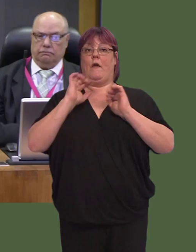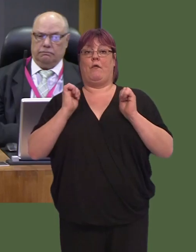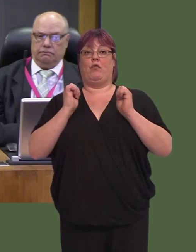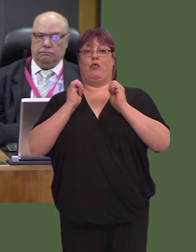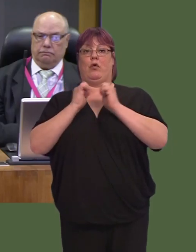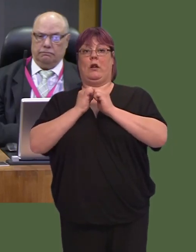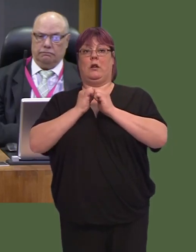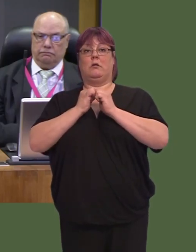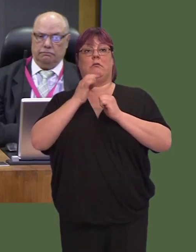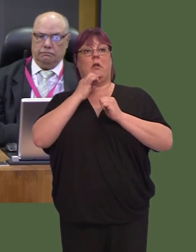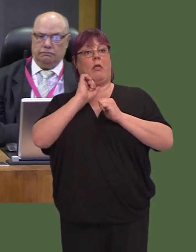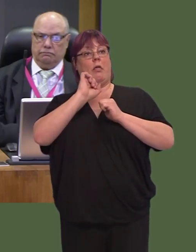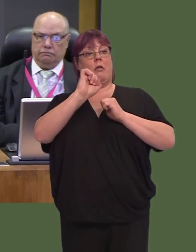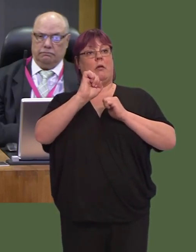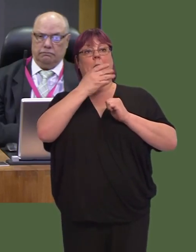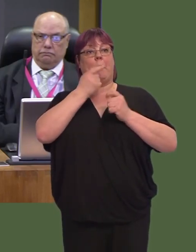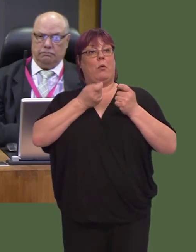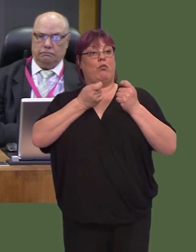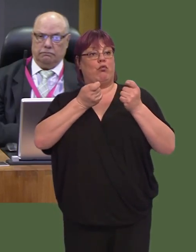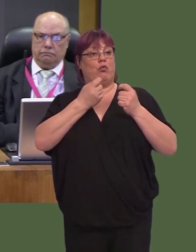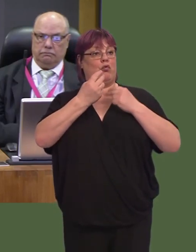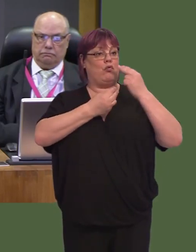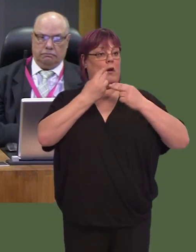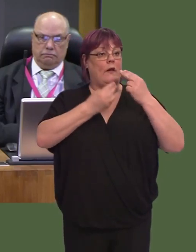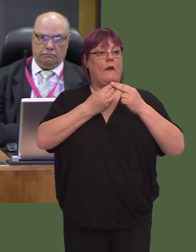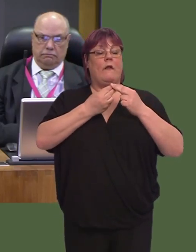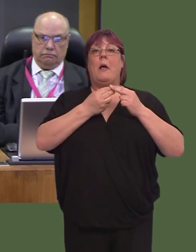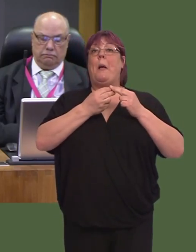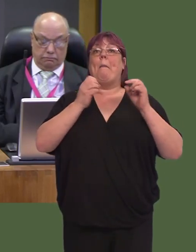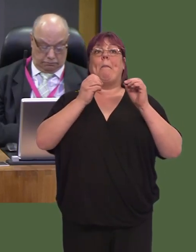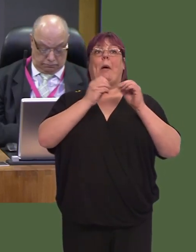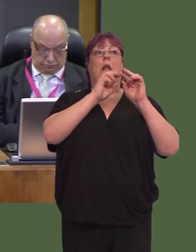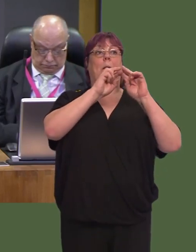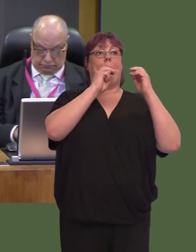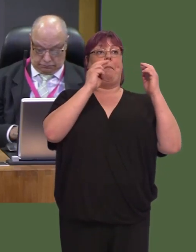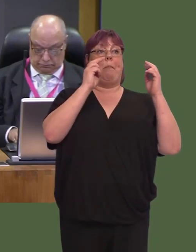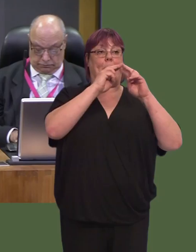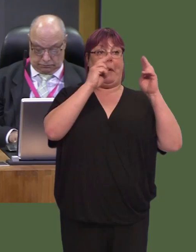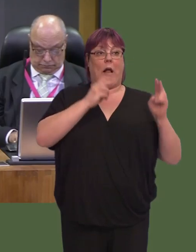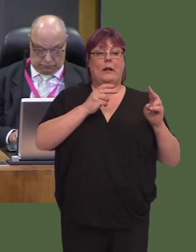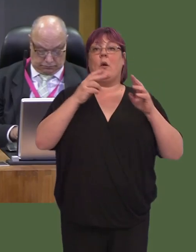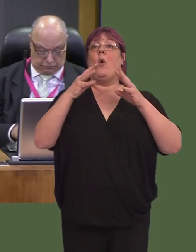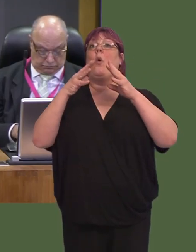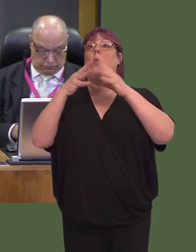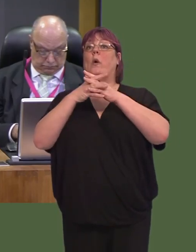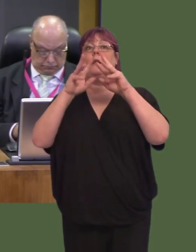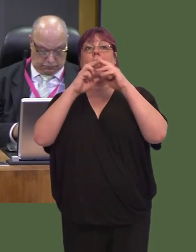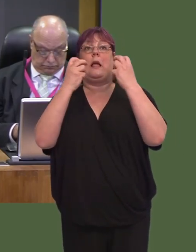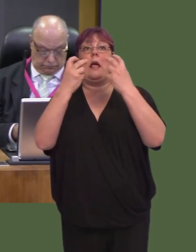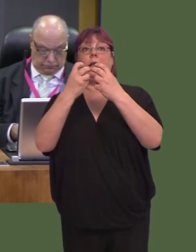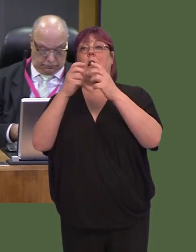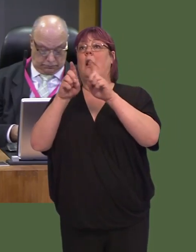caterers at Buckingham Palace, Windsor Castle and the Palace of Holyrood will have to use